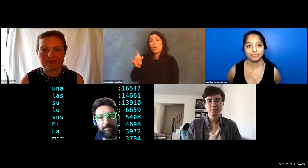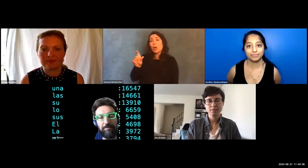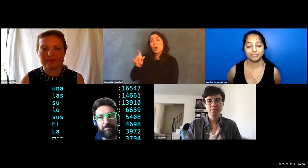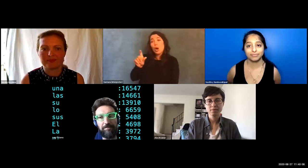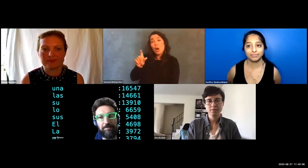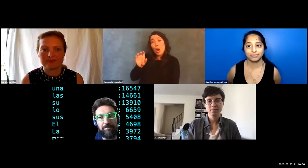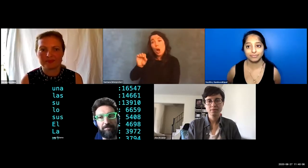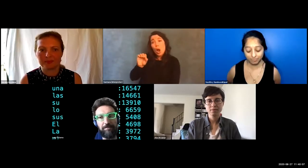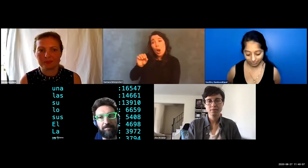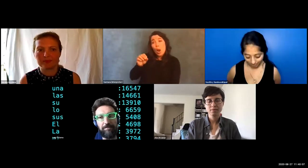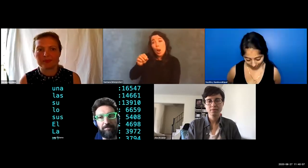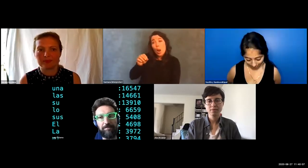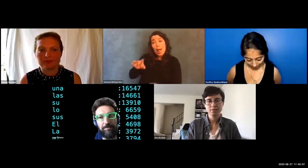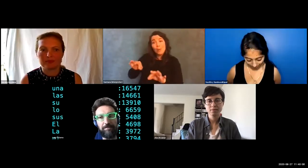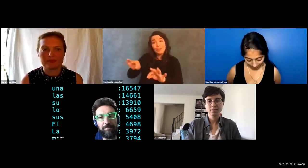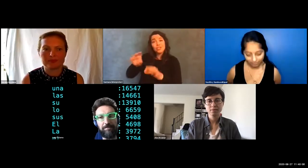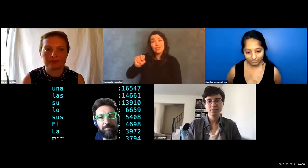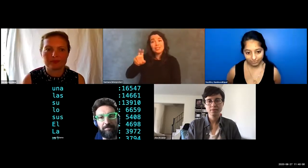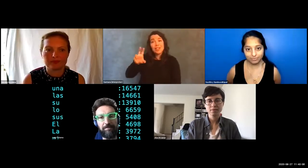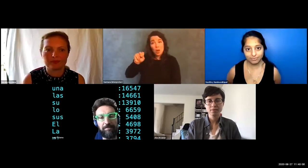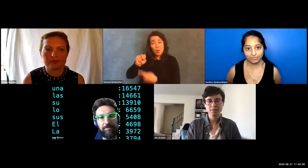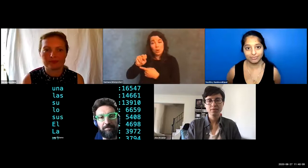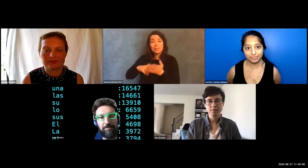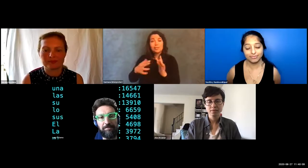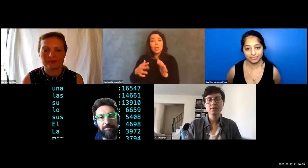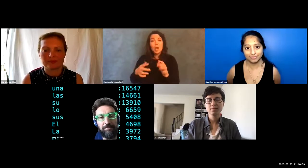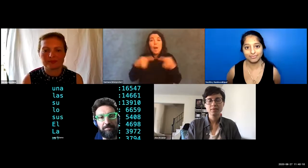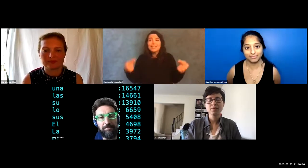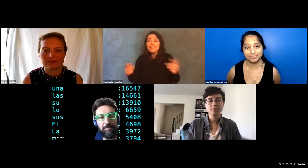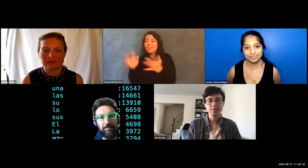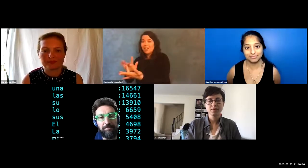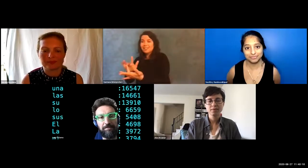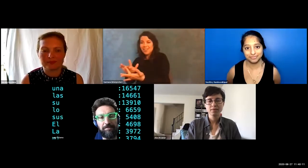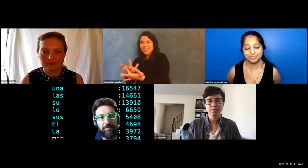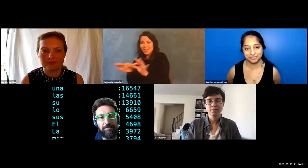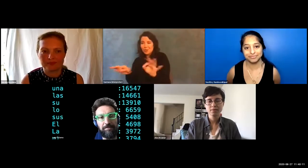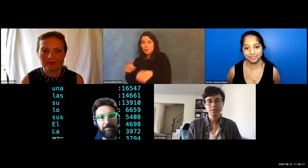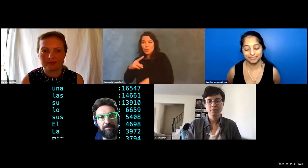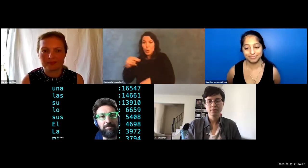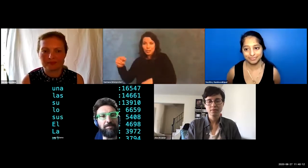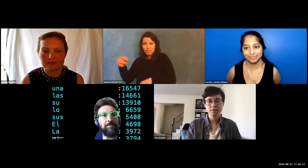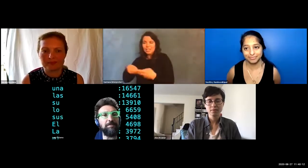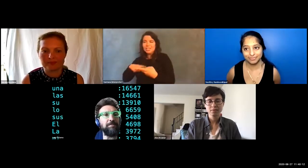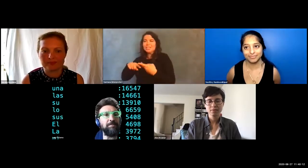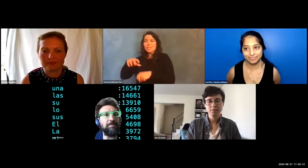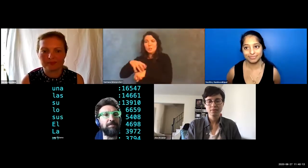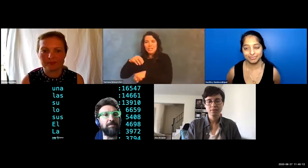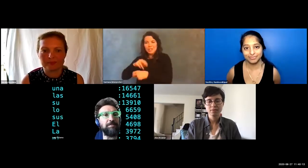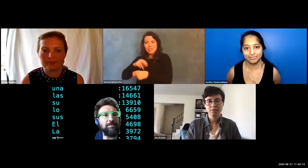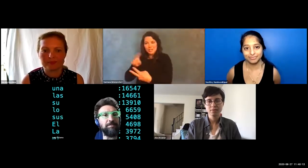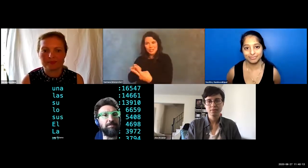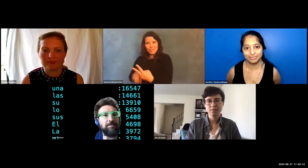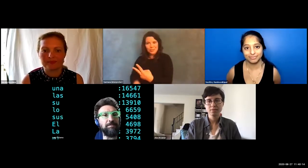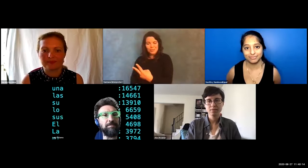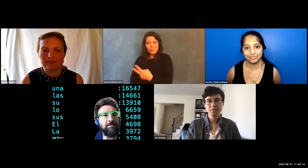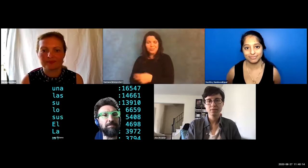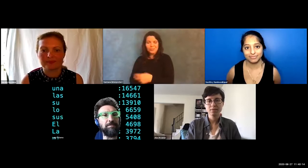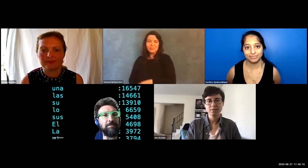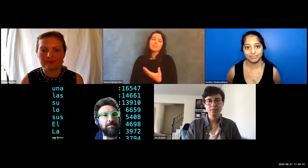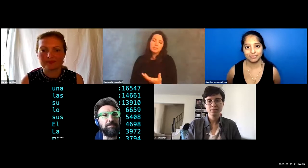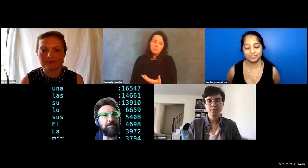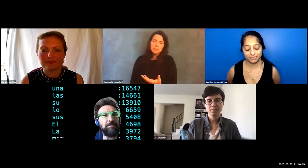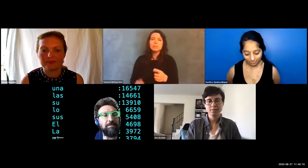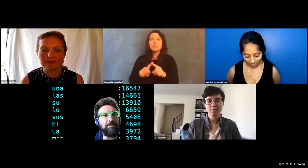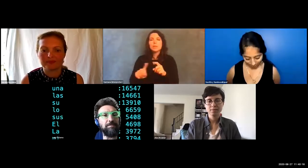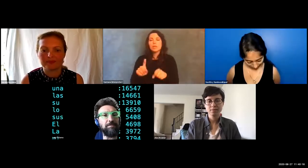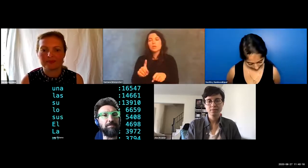Which is opposite of the contact languages, Norwegian and Swedish. But we do see that -- normally -- then sort